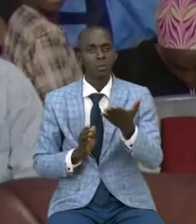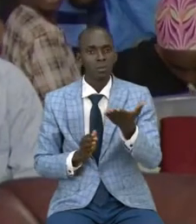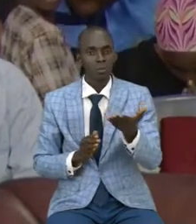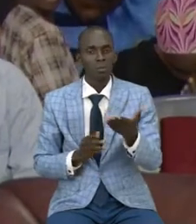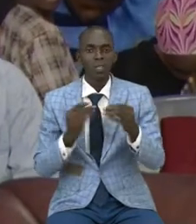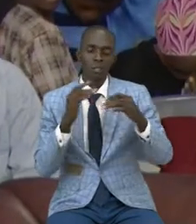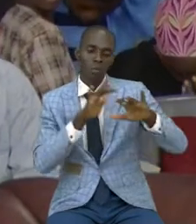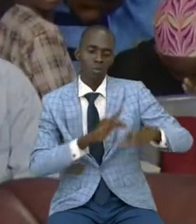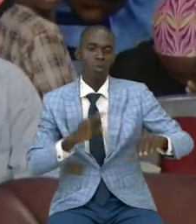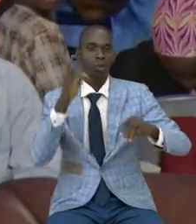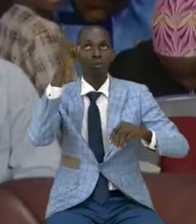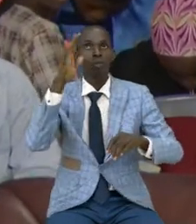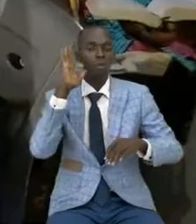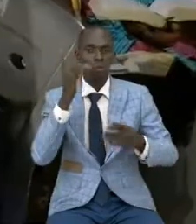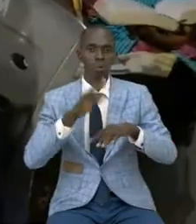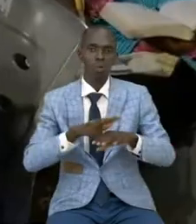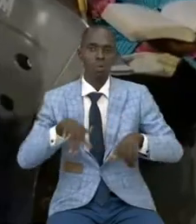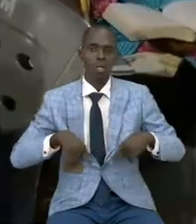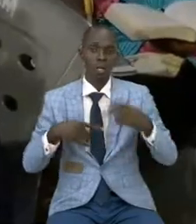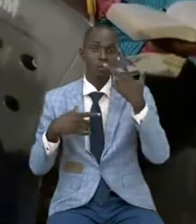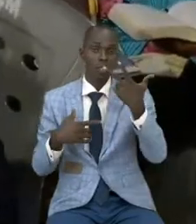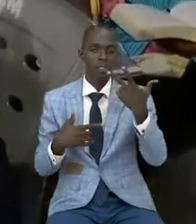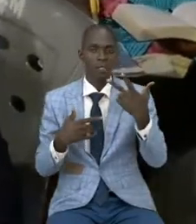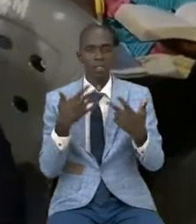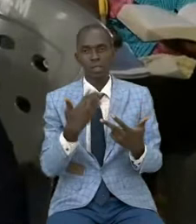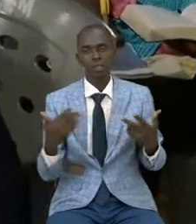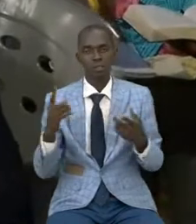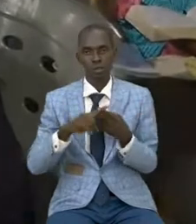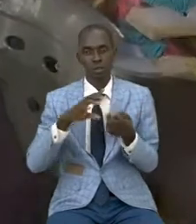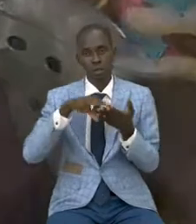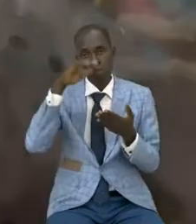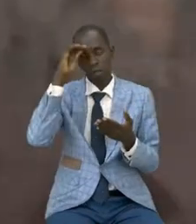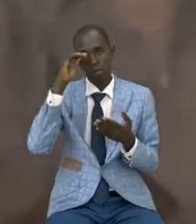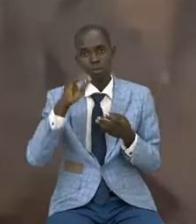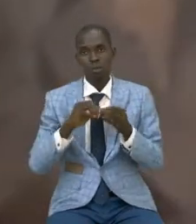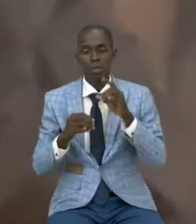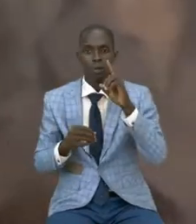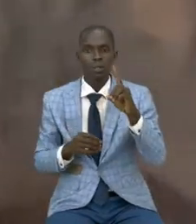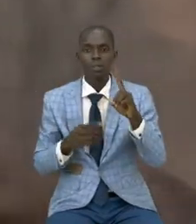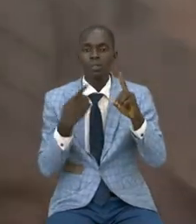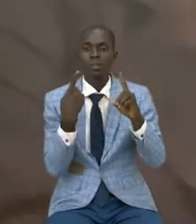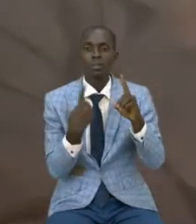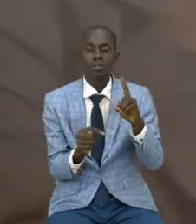come upon your life three things we're looking at number one the discovery of god's will in